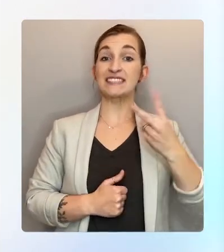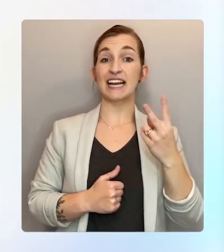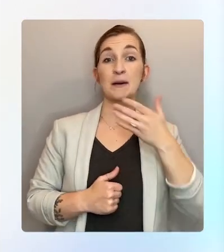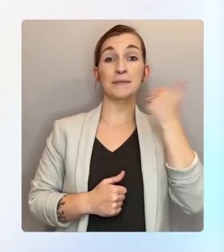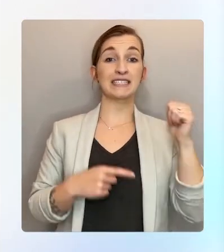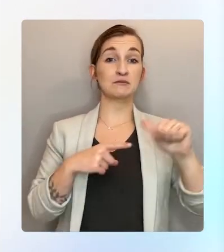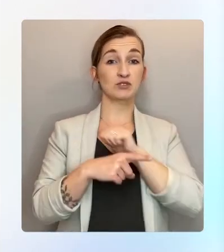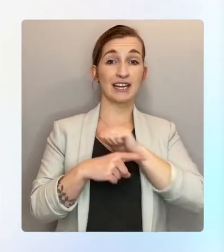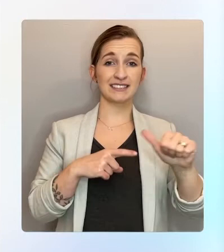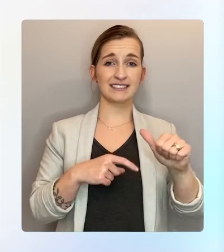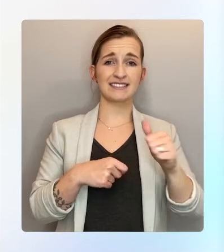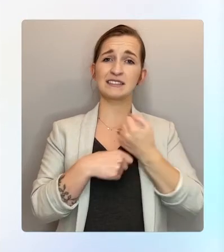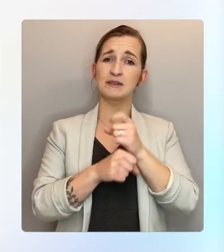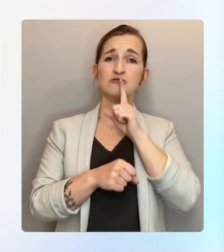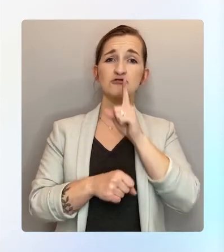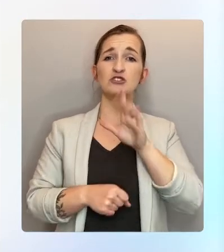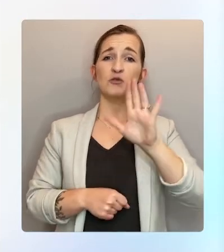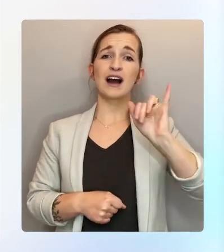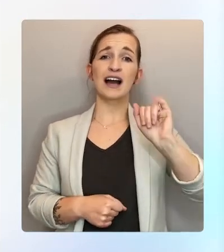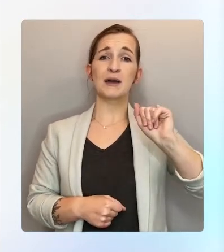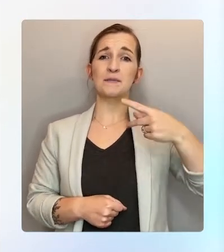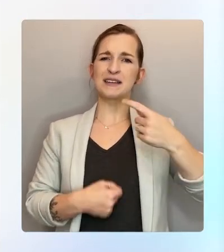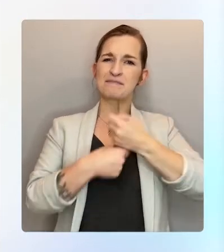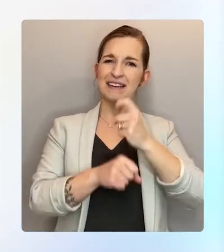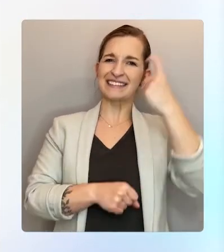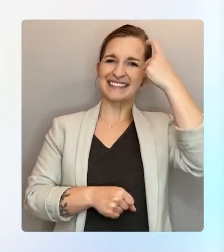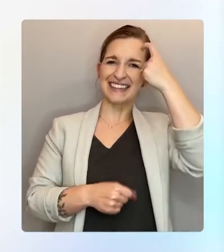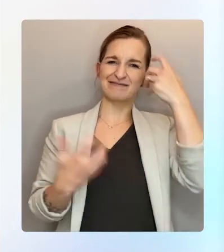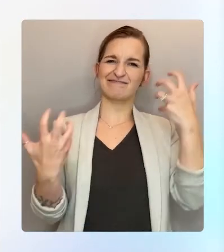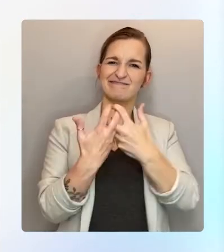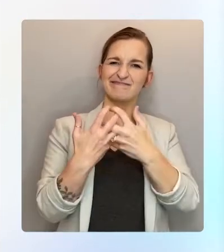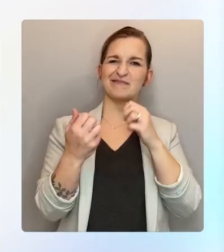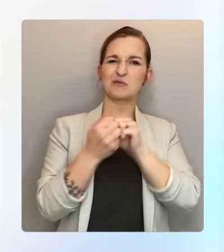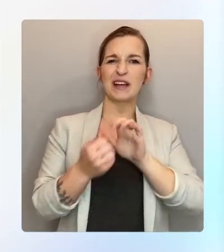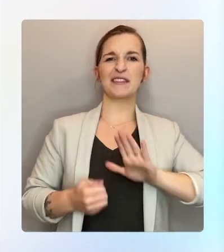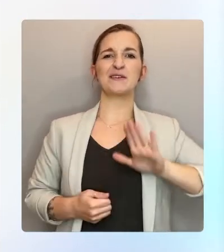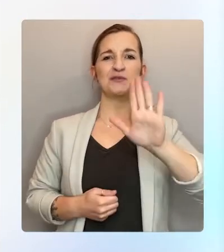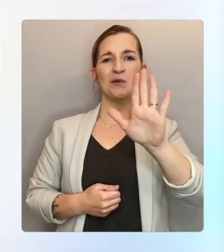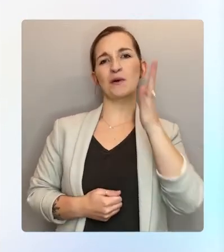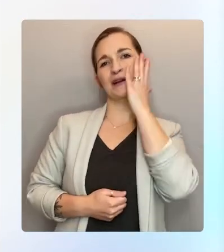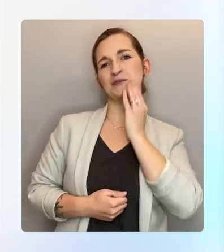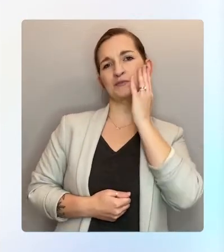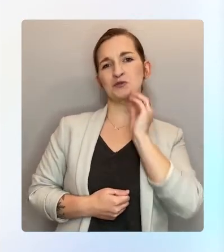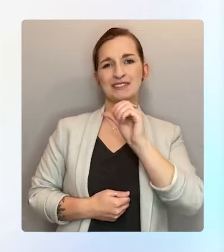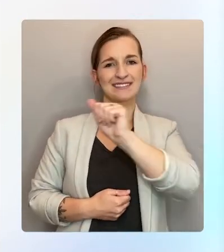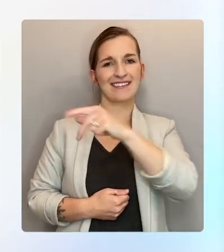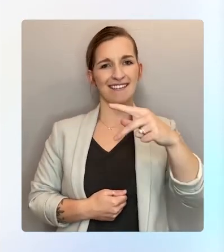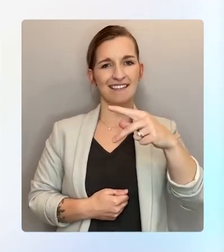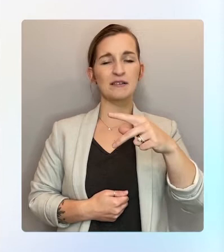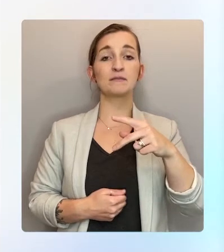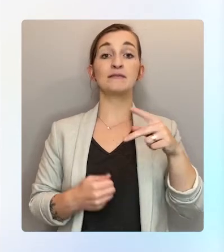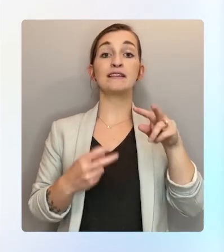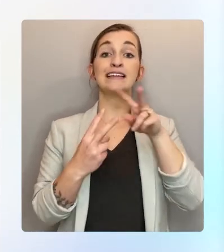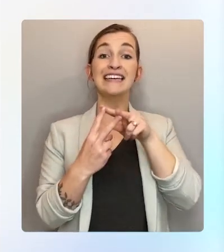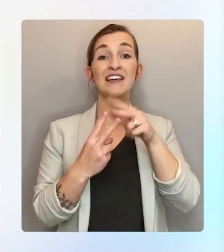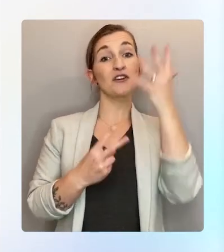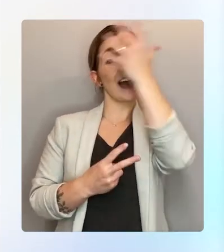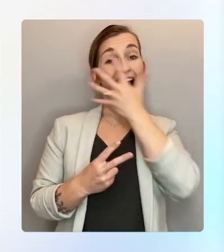makes sense as part of your experience, either aesthetically or functionally. IAP requires development effort.